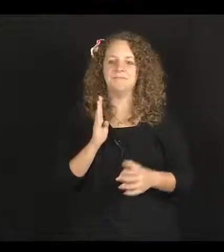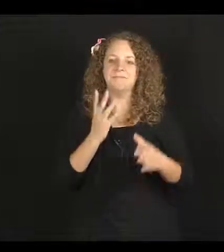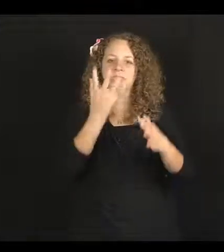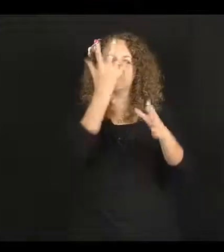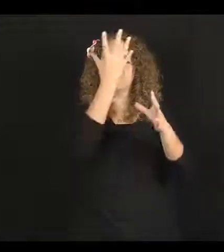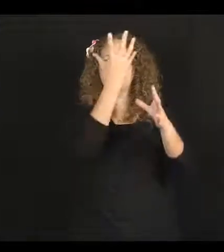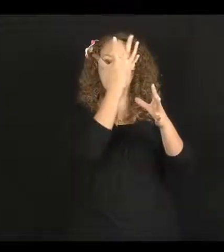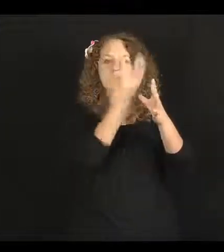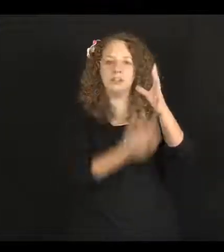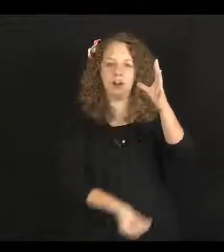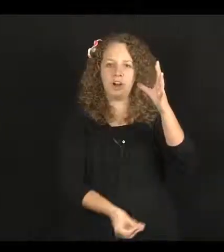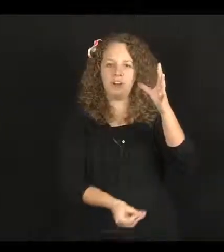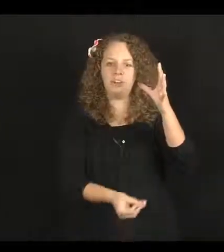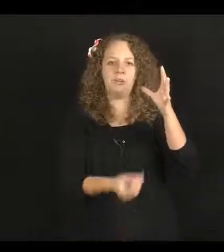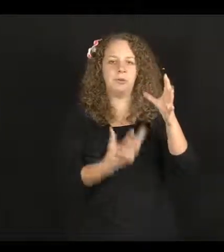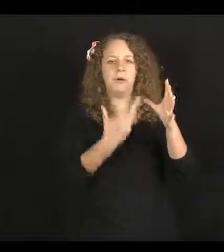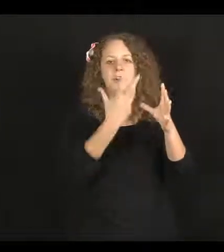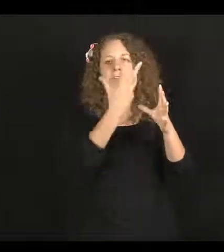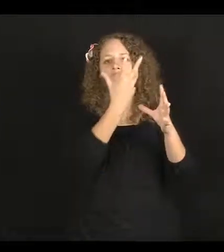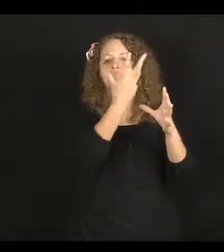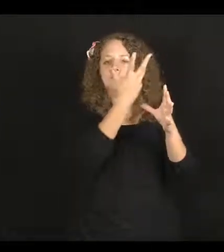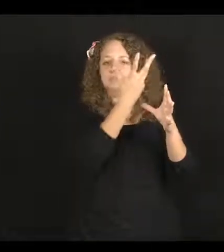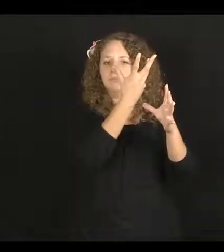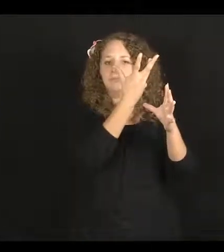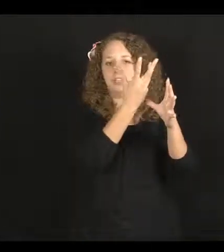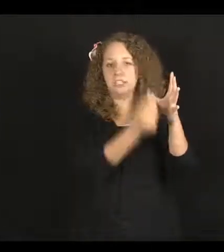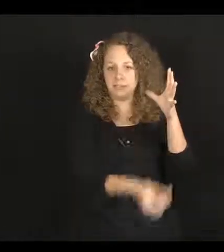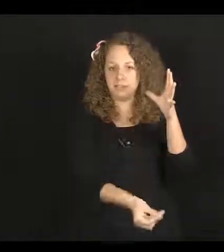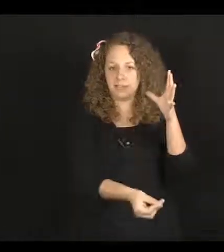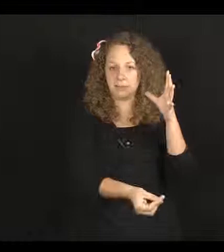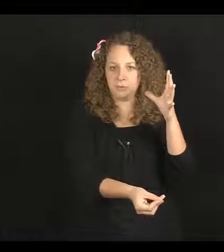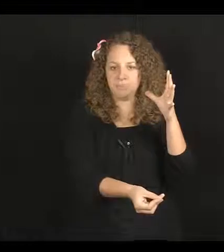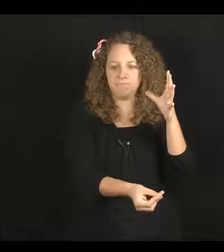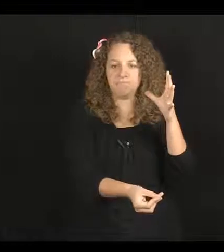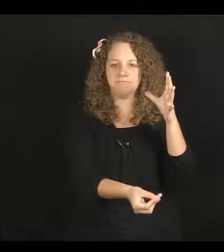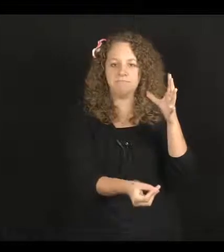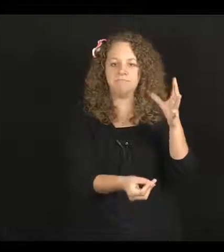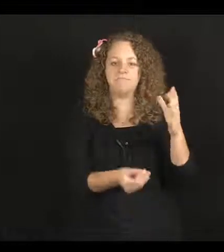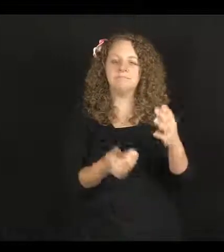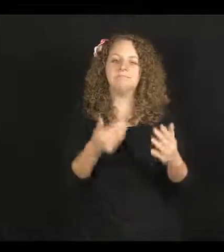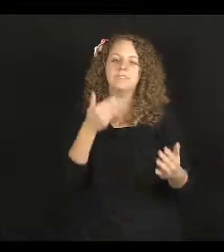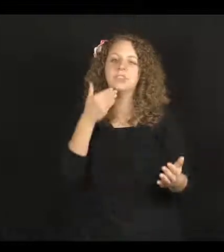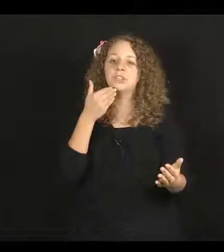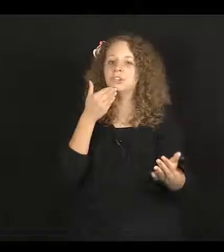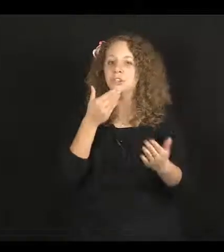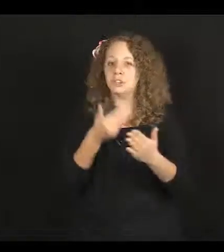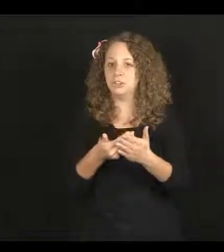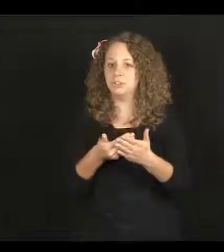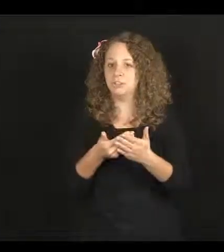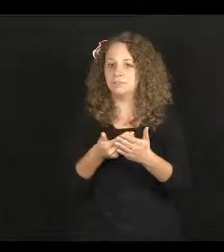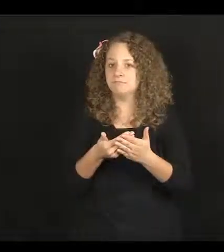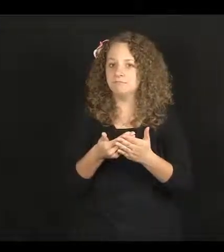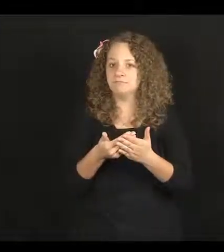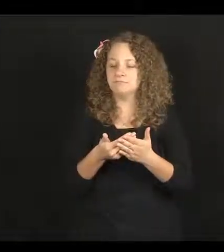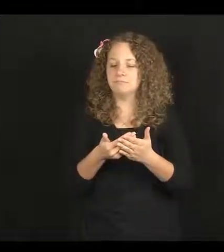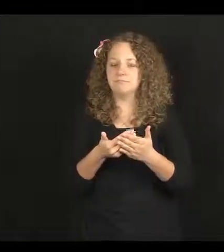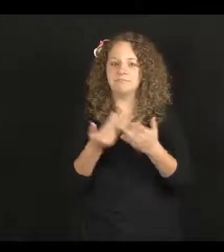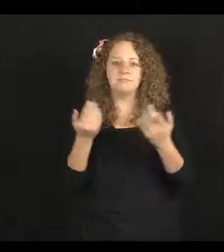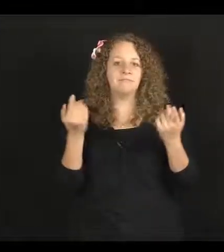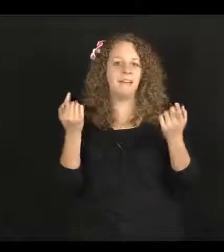this can be GONE or referring to someone who has PASSED AWAY GOOD